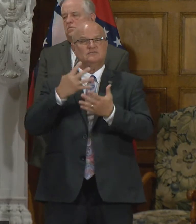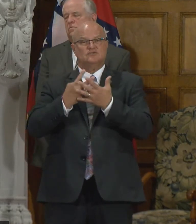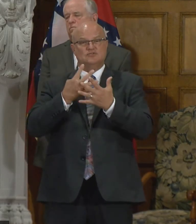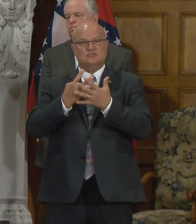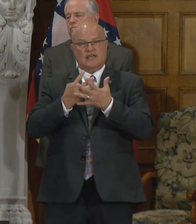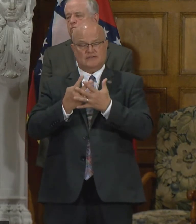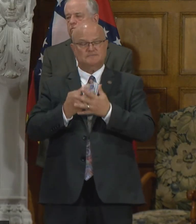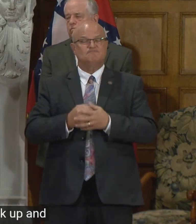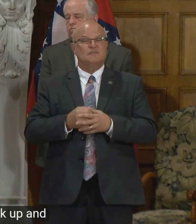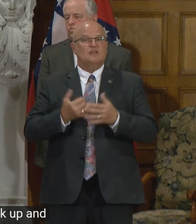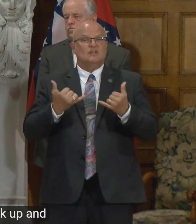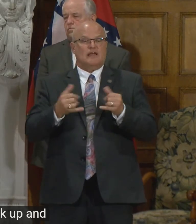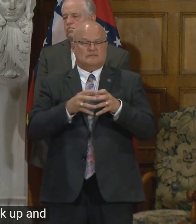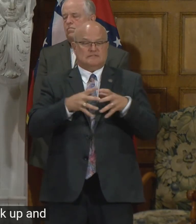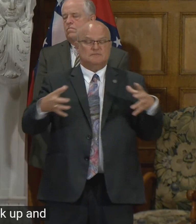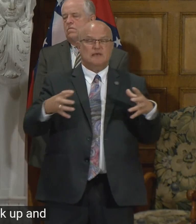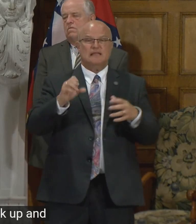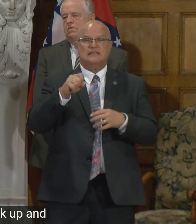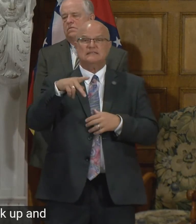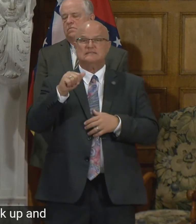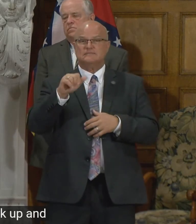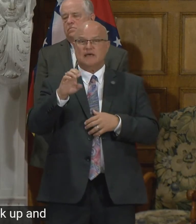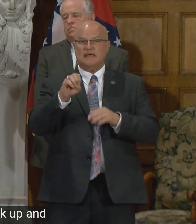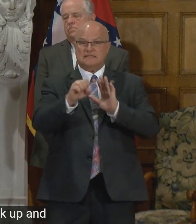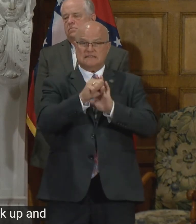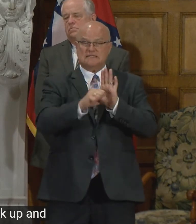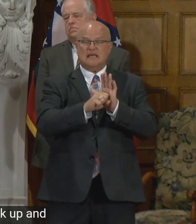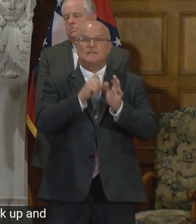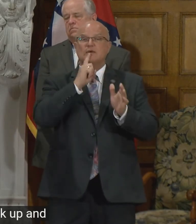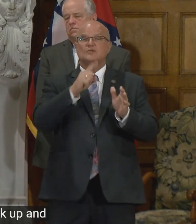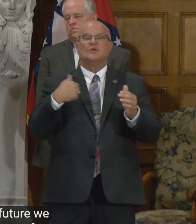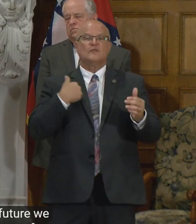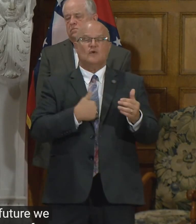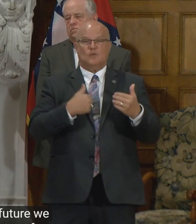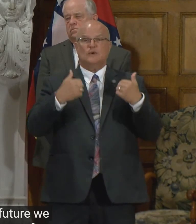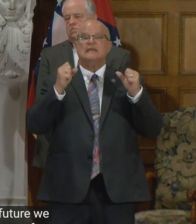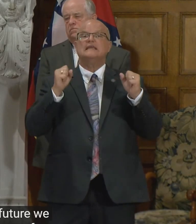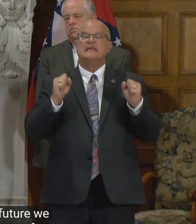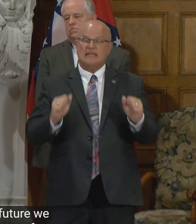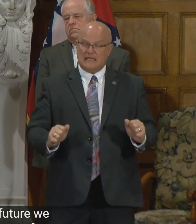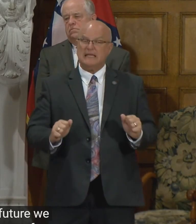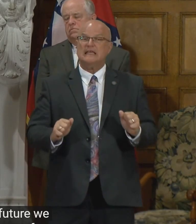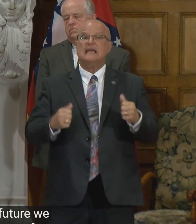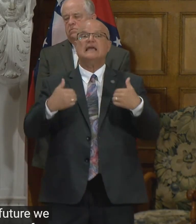And so we're expanding space to make sure for the future we can have